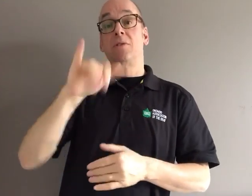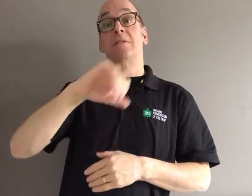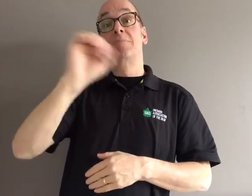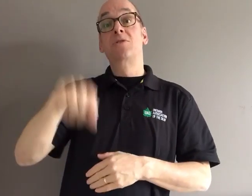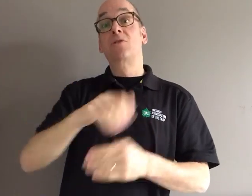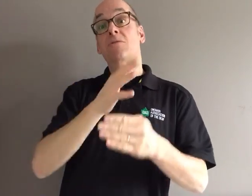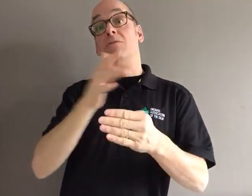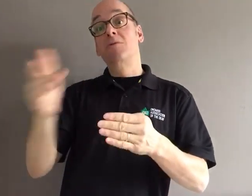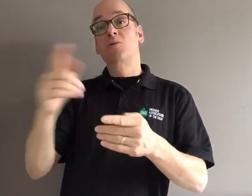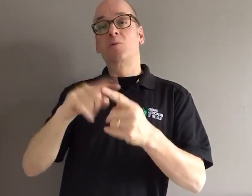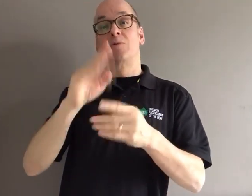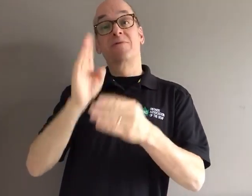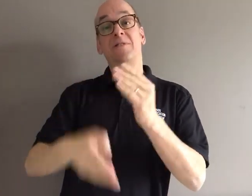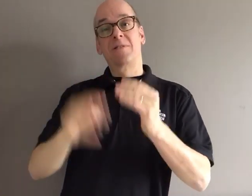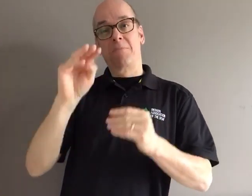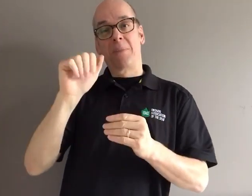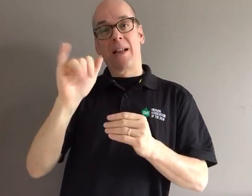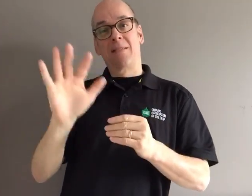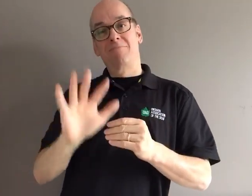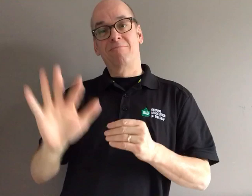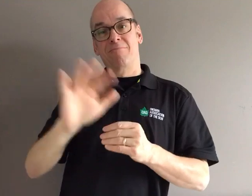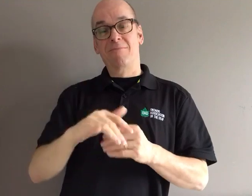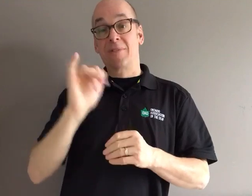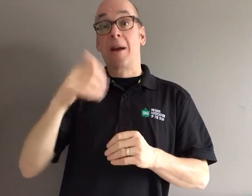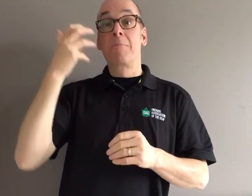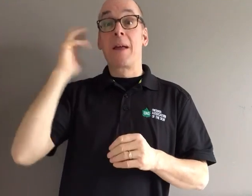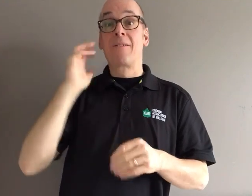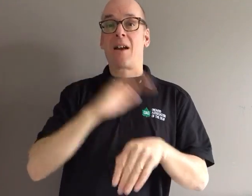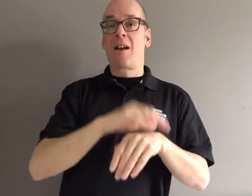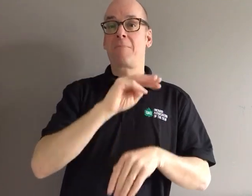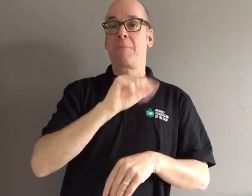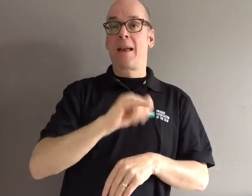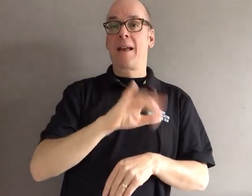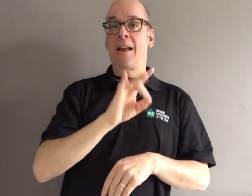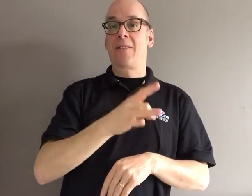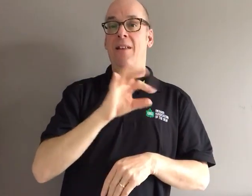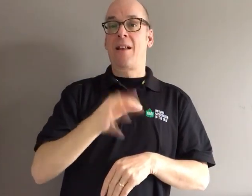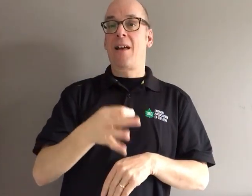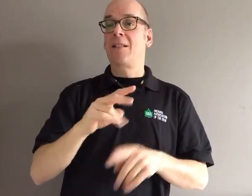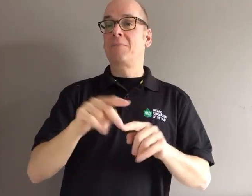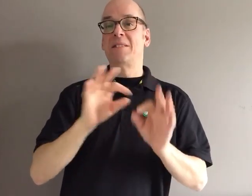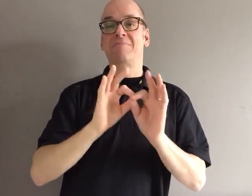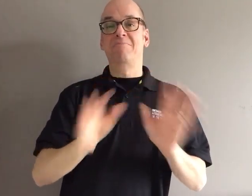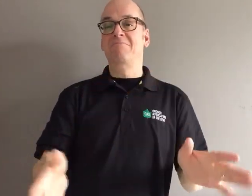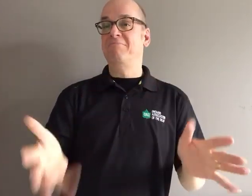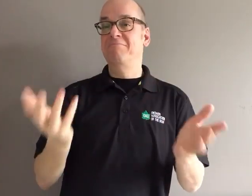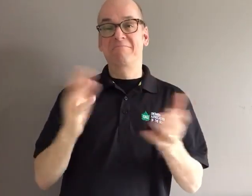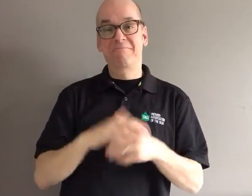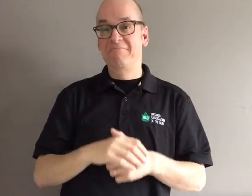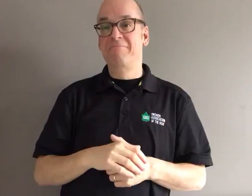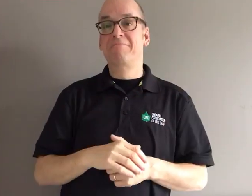which will finish sometime in May. With Mayfest being on May 8-9, it's not possible to proceed.